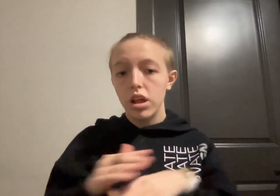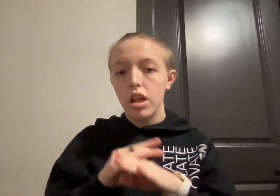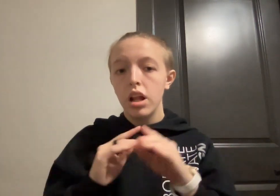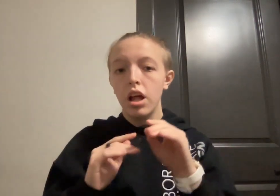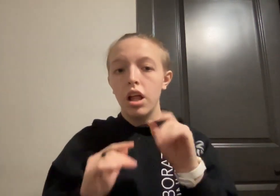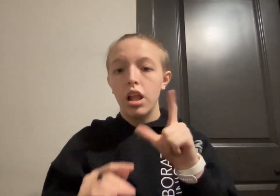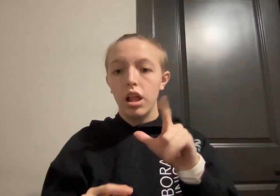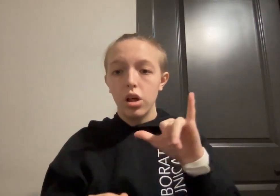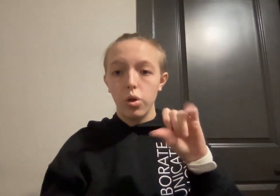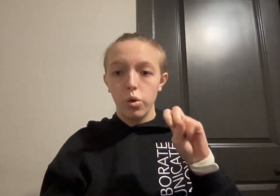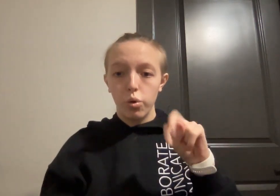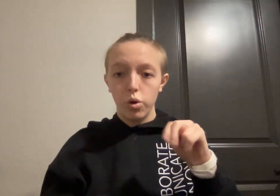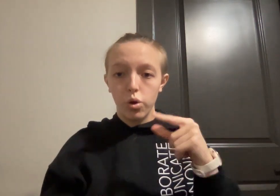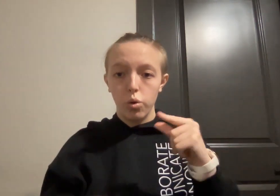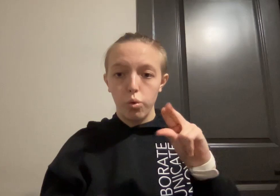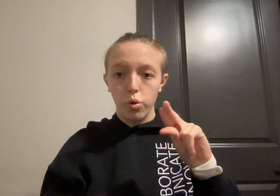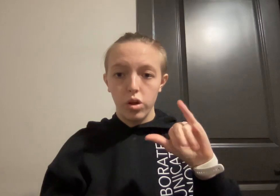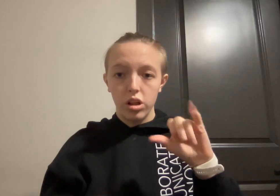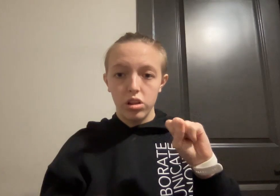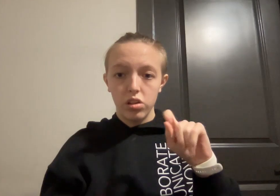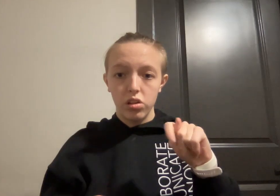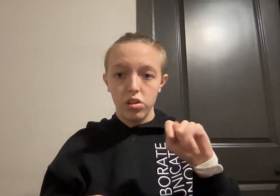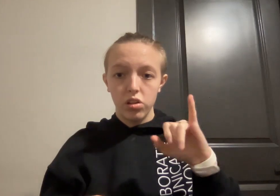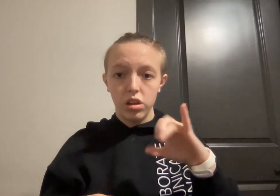in linguistics classes.